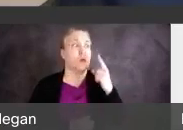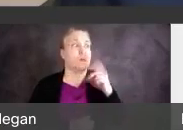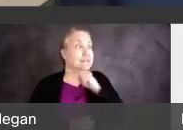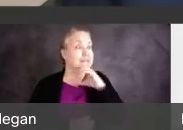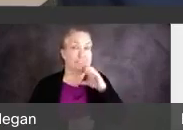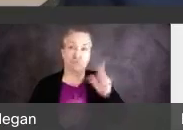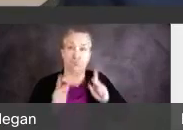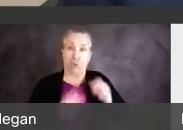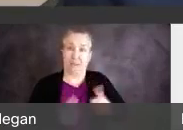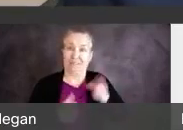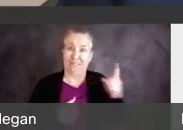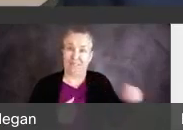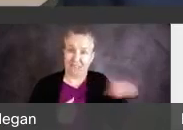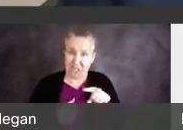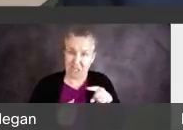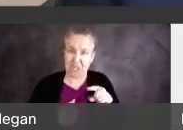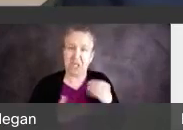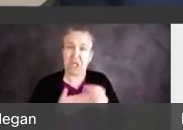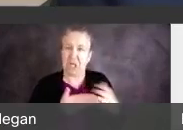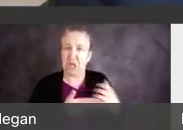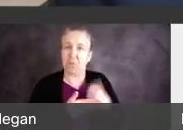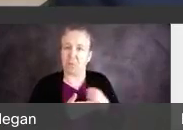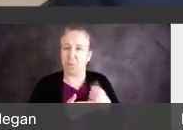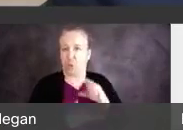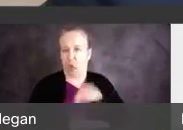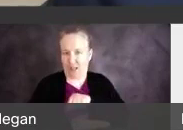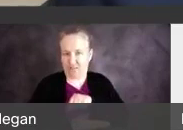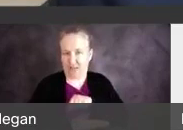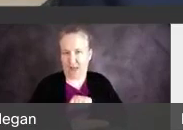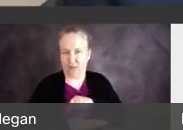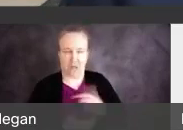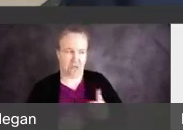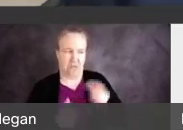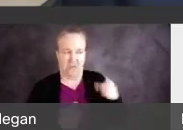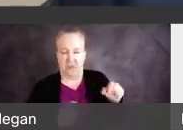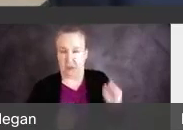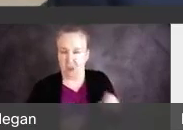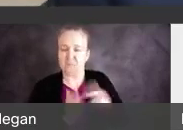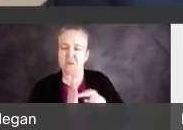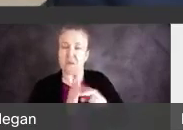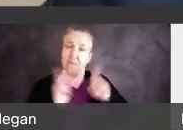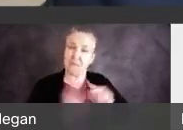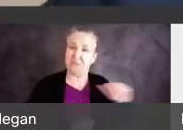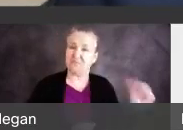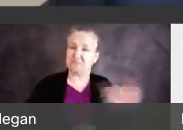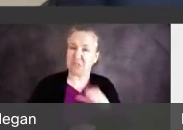income-qualified to live there. So these are often individuals that don't have great internet access